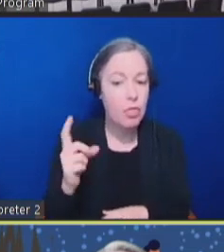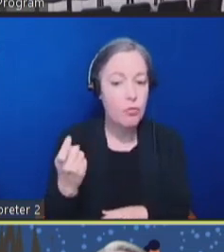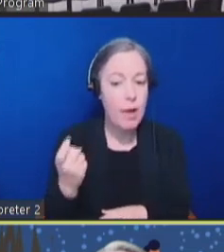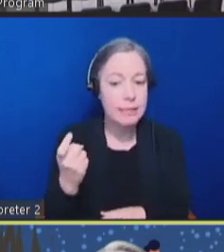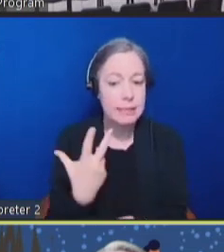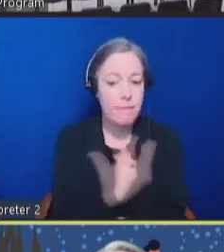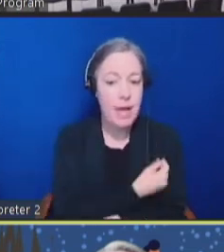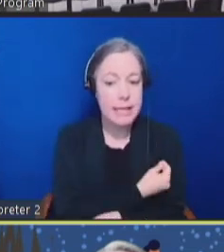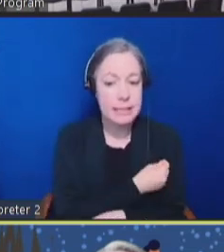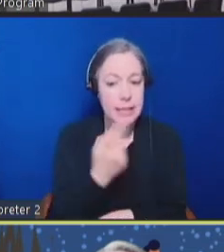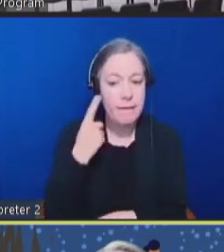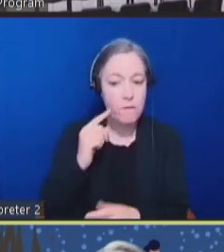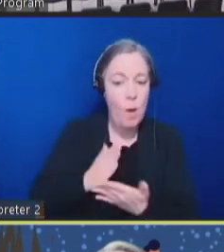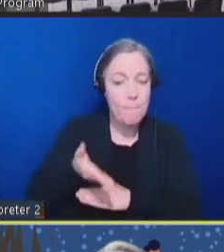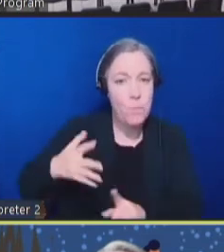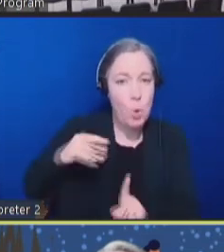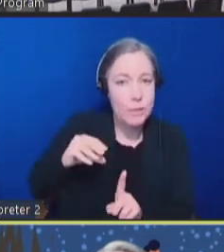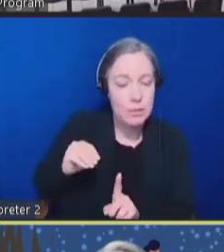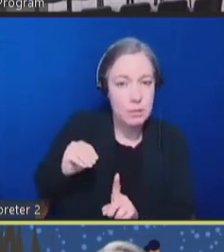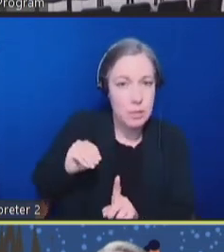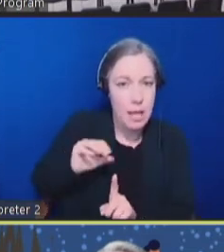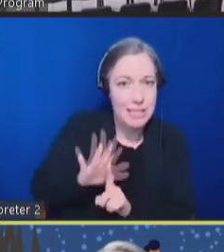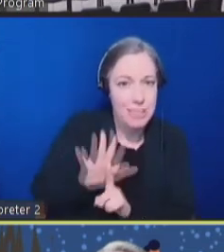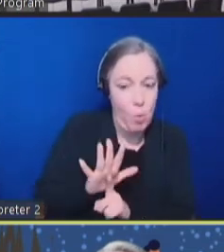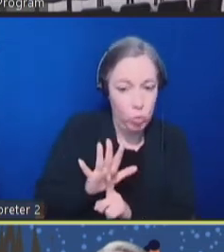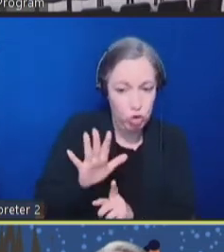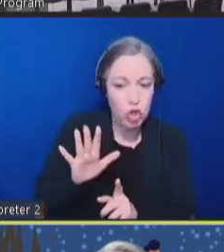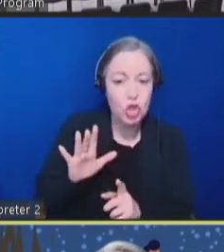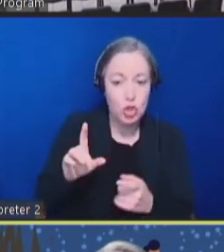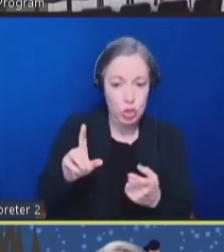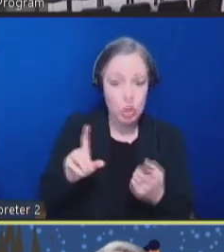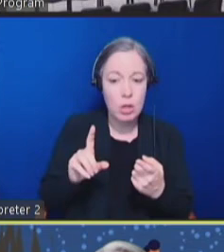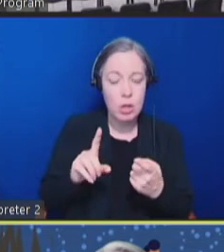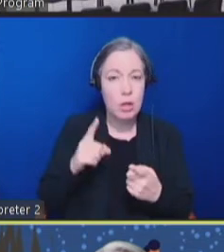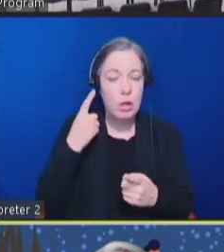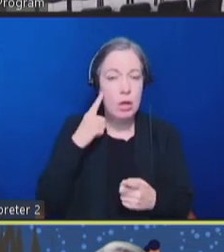disease following exposure to Bacillus anthracis in individuals 18 to 65 years